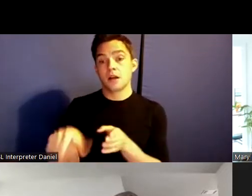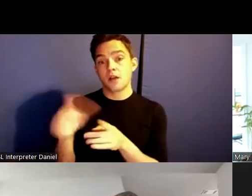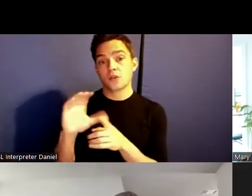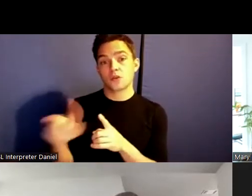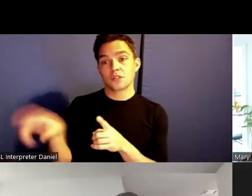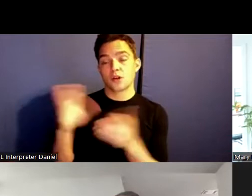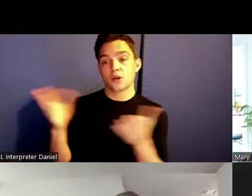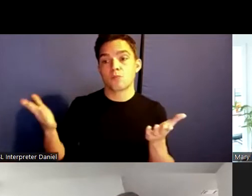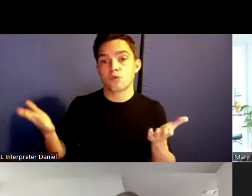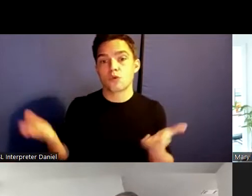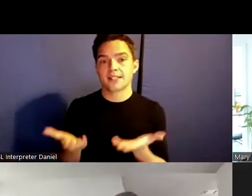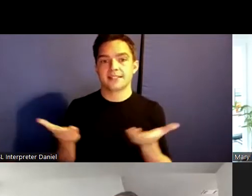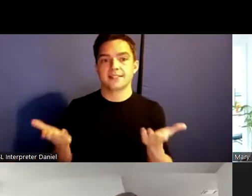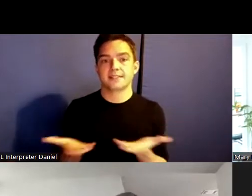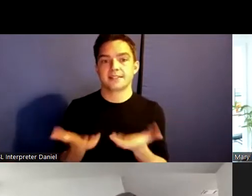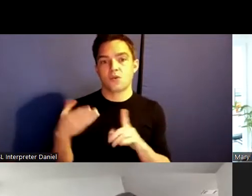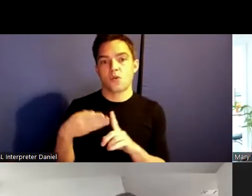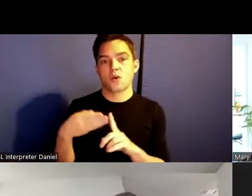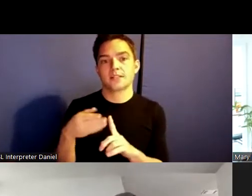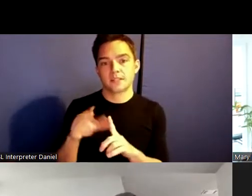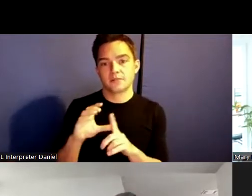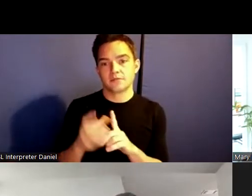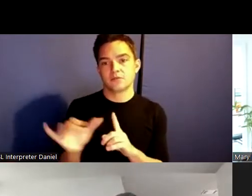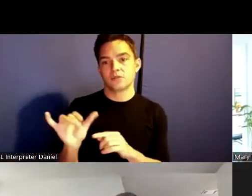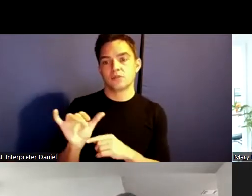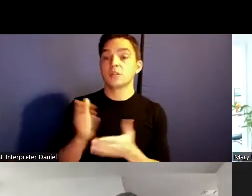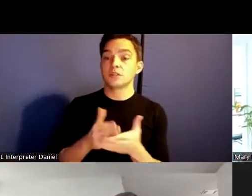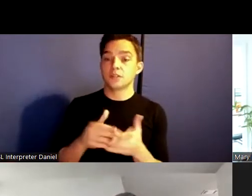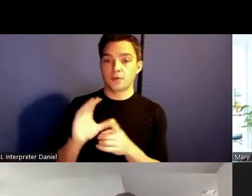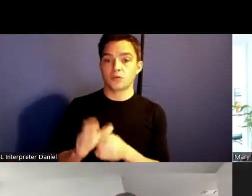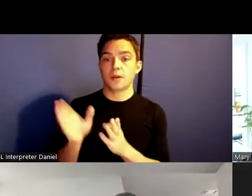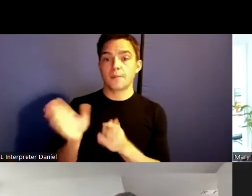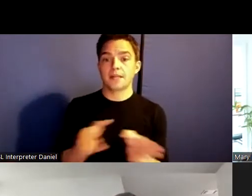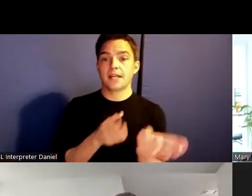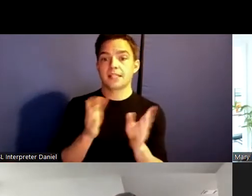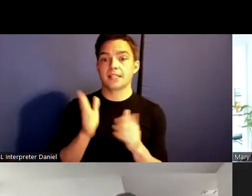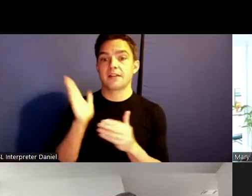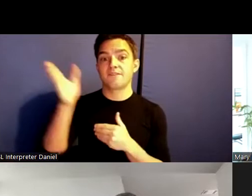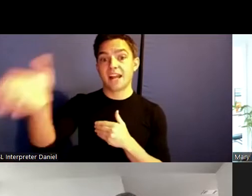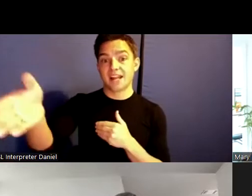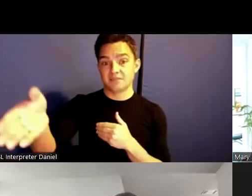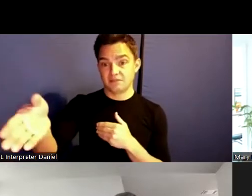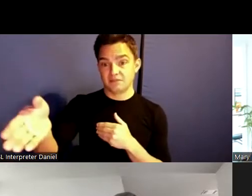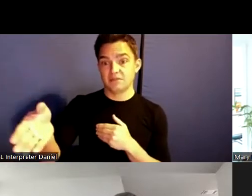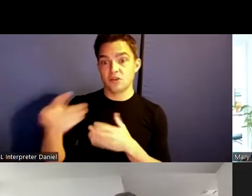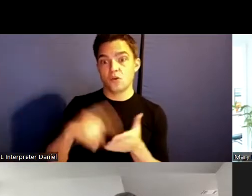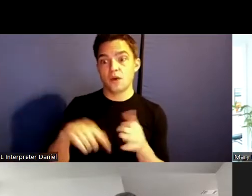oriented. And so for some cultures, planning in advance, about what may or may not happen